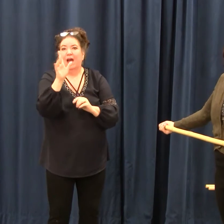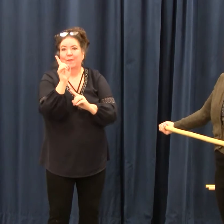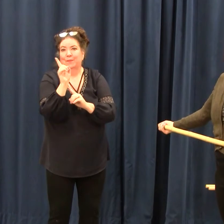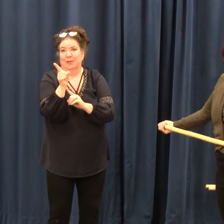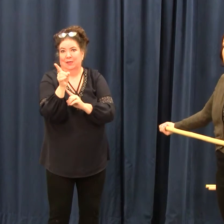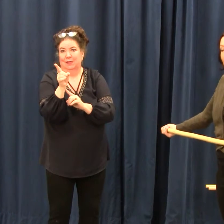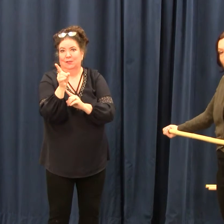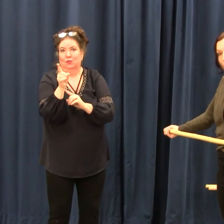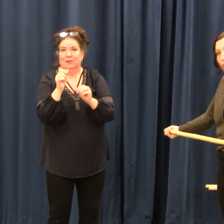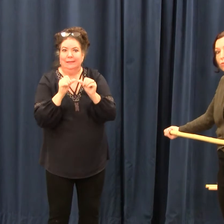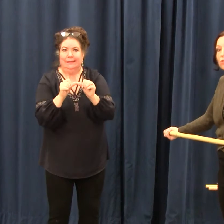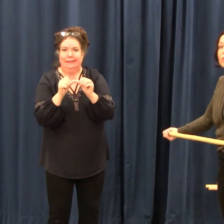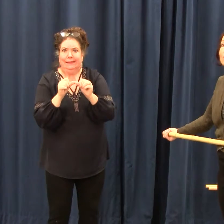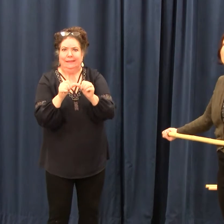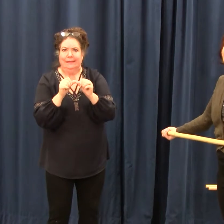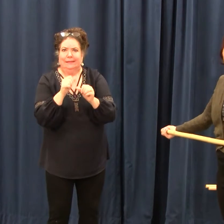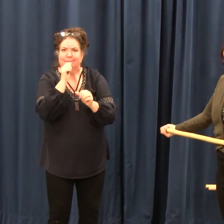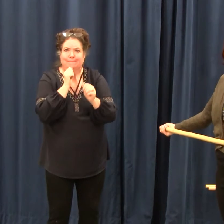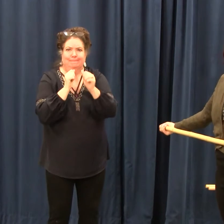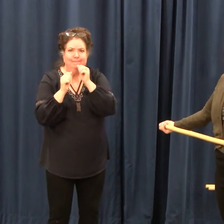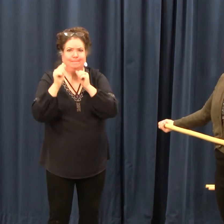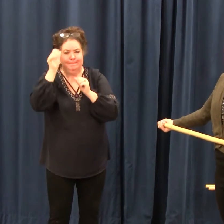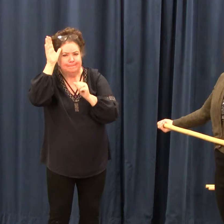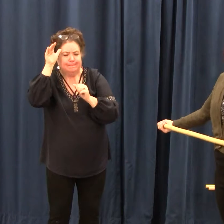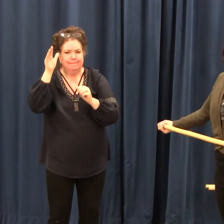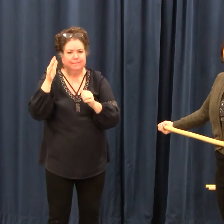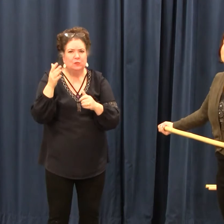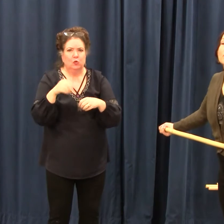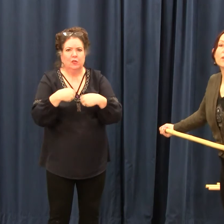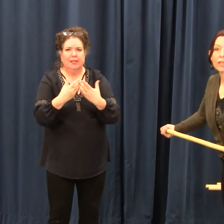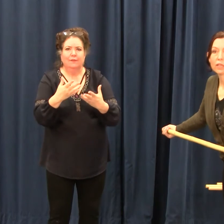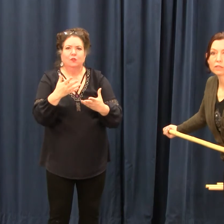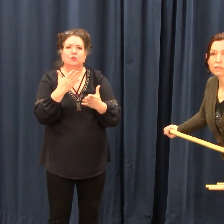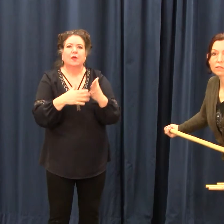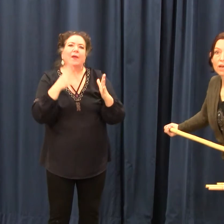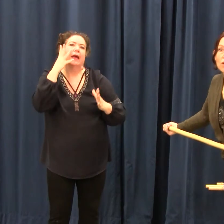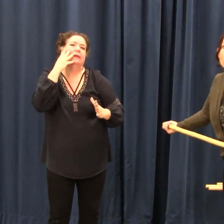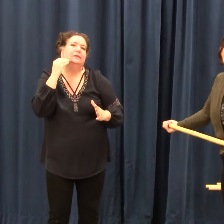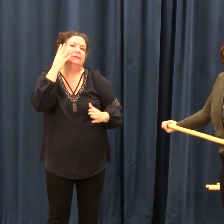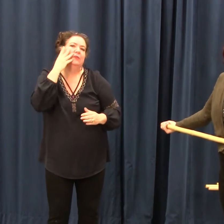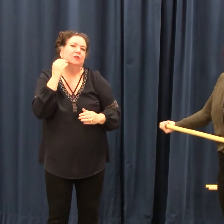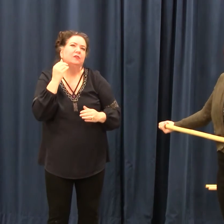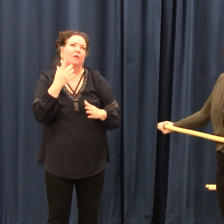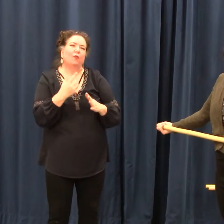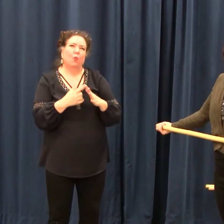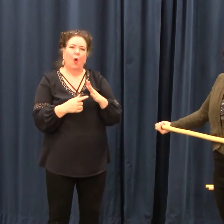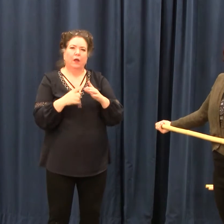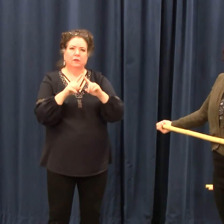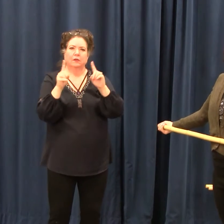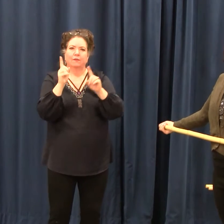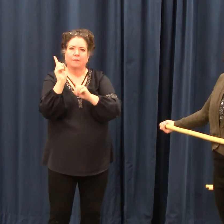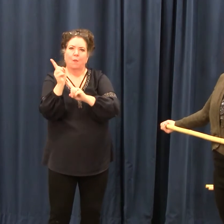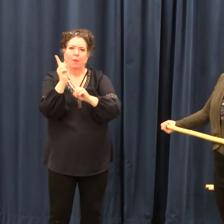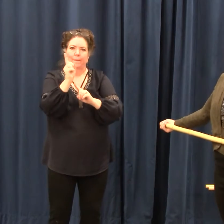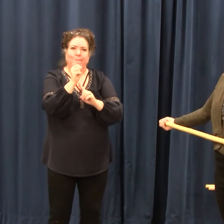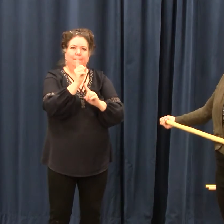keep pushing through, so that you have some experience of what different moments felt like...